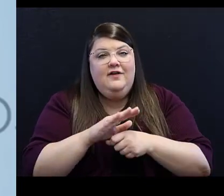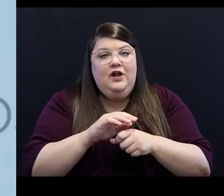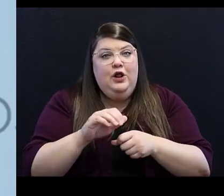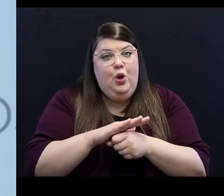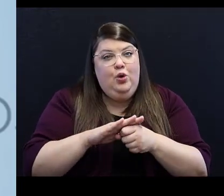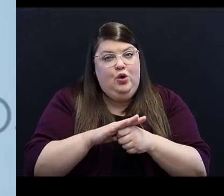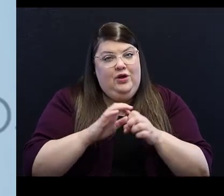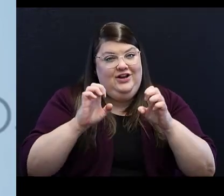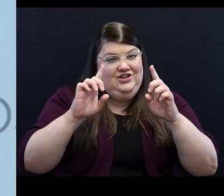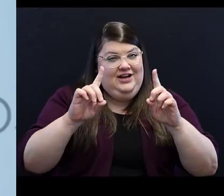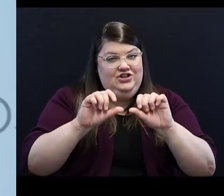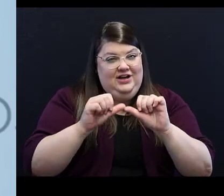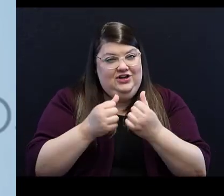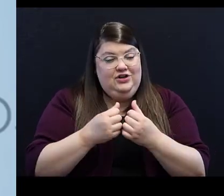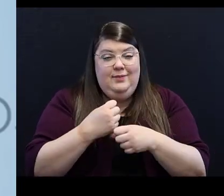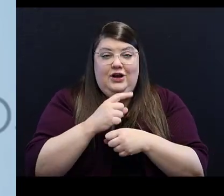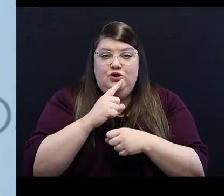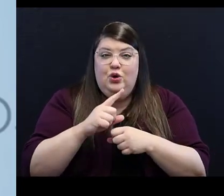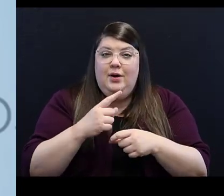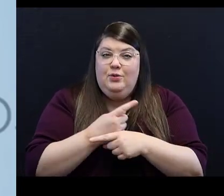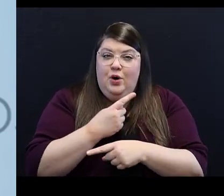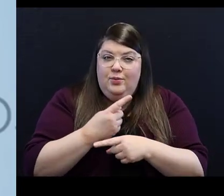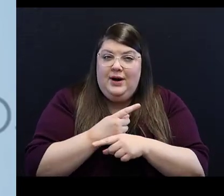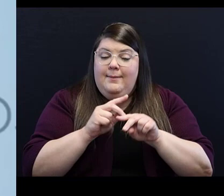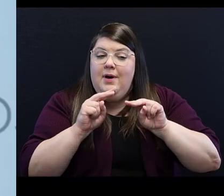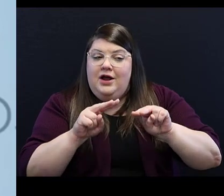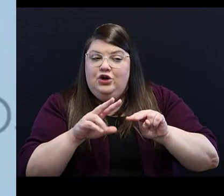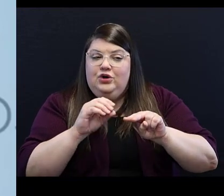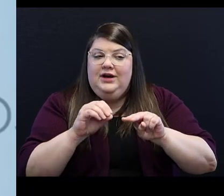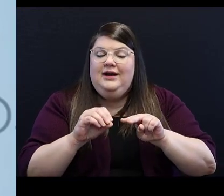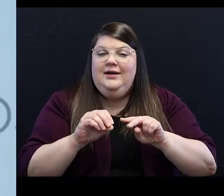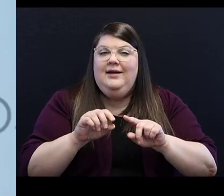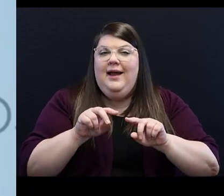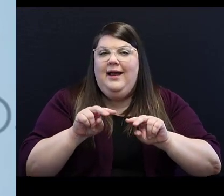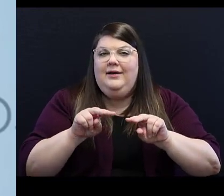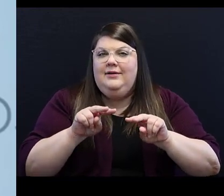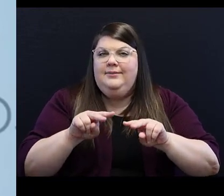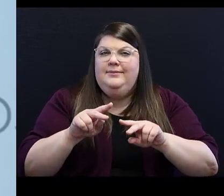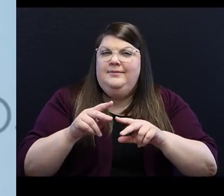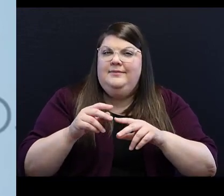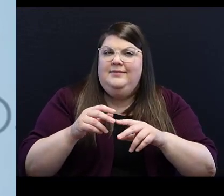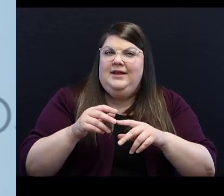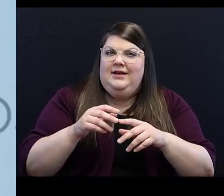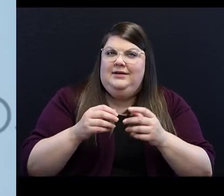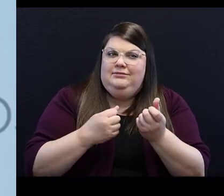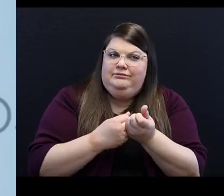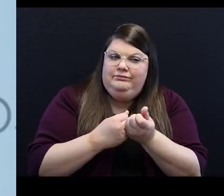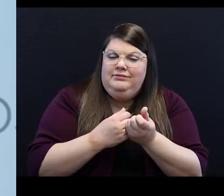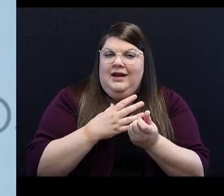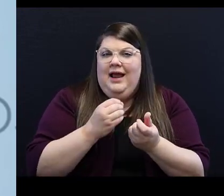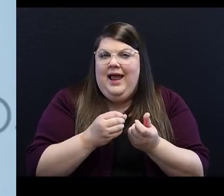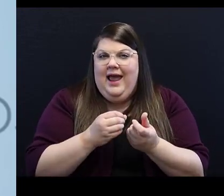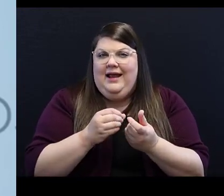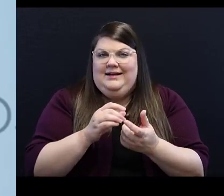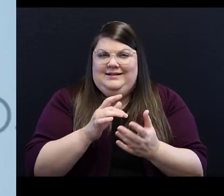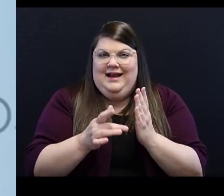Agencies to ensure appropriate monitoring and oversight, technical assistance, and enforcement.